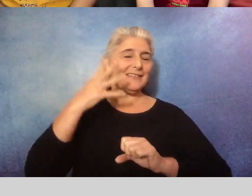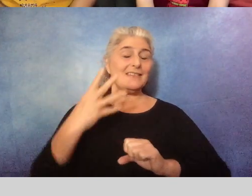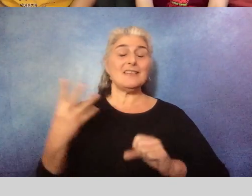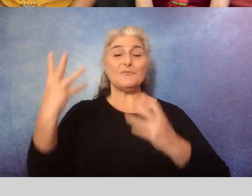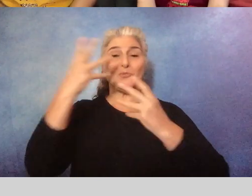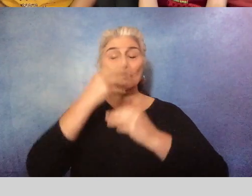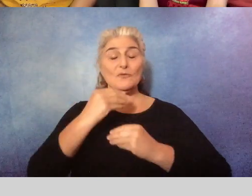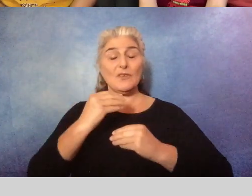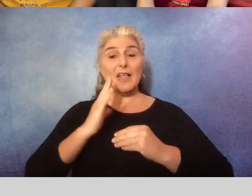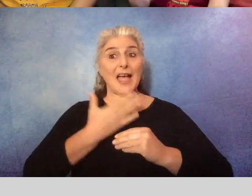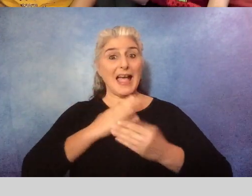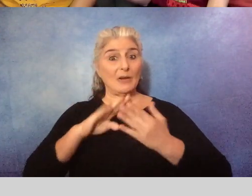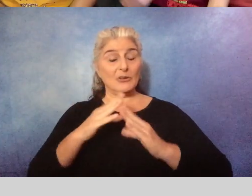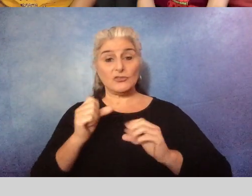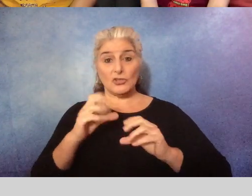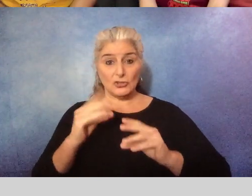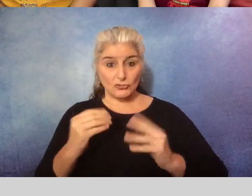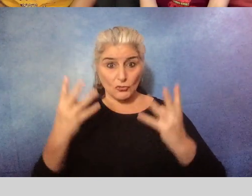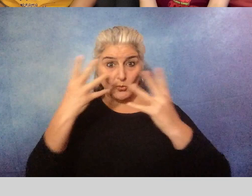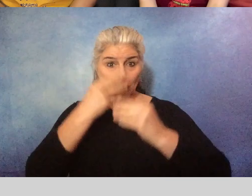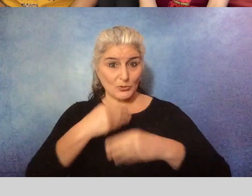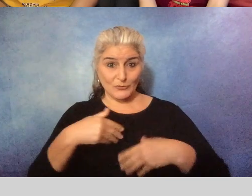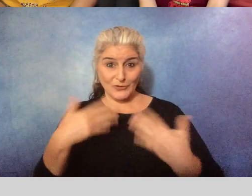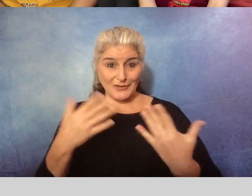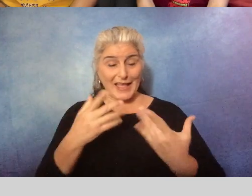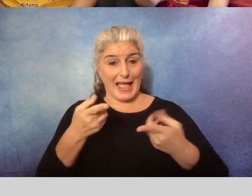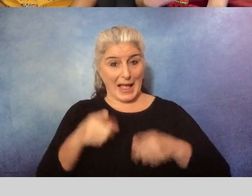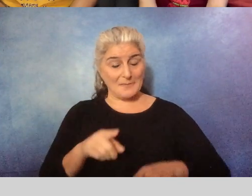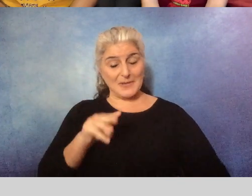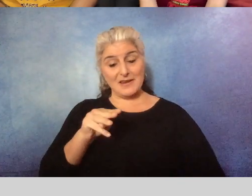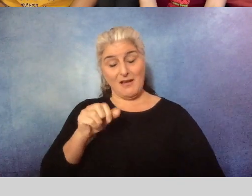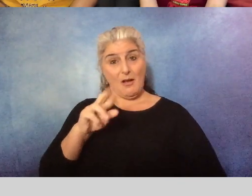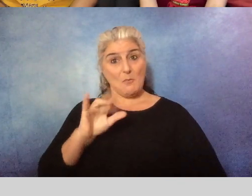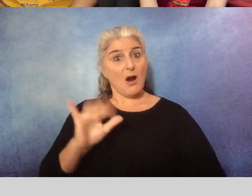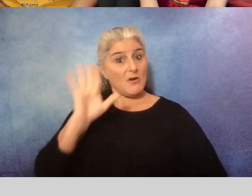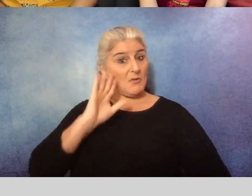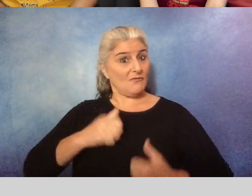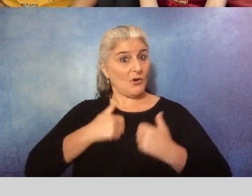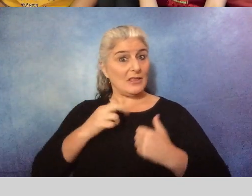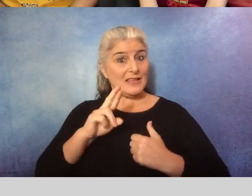and it's so good that Mari moved from here, from Rio to here.